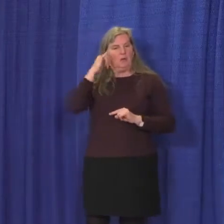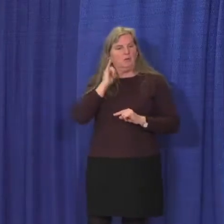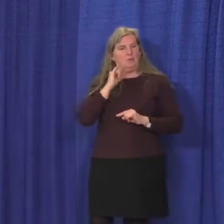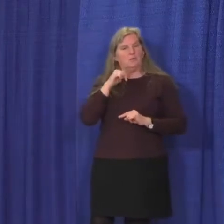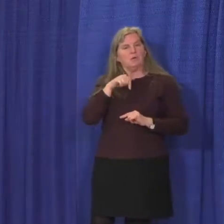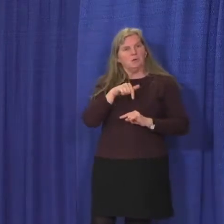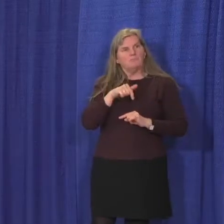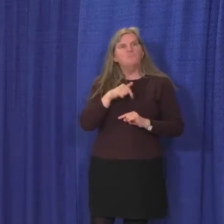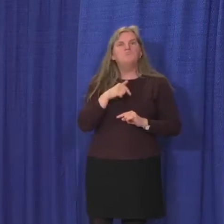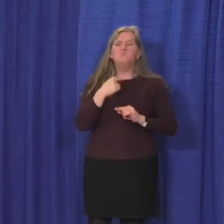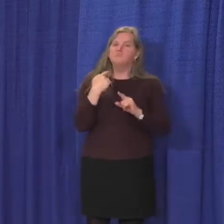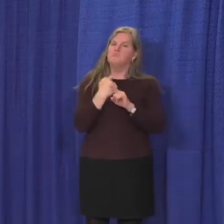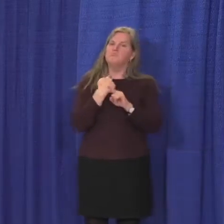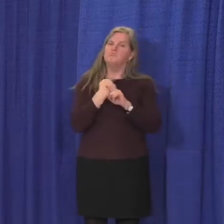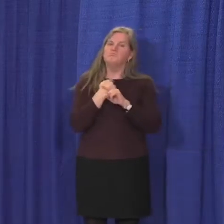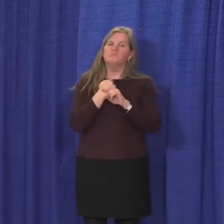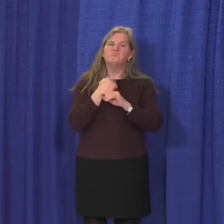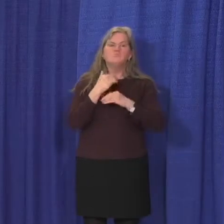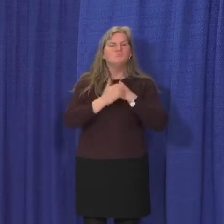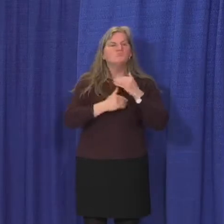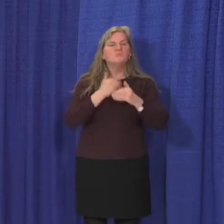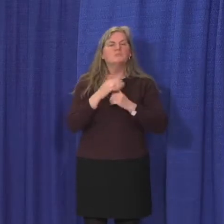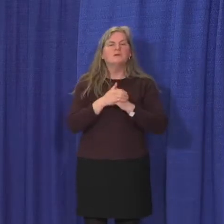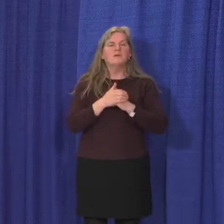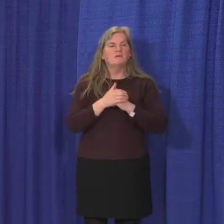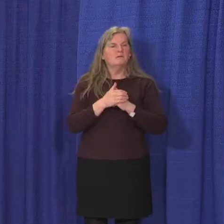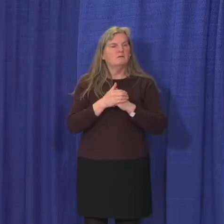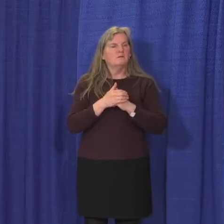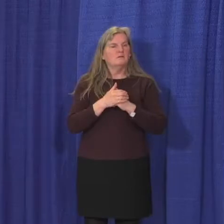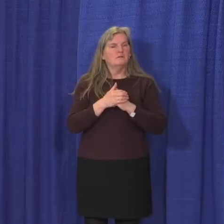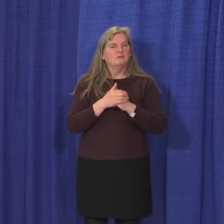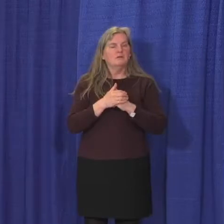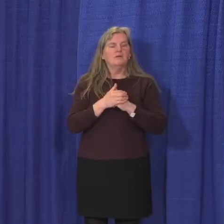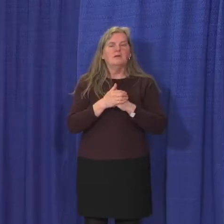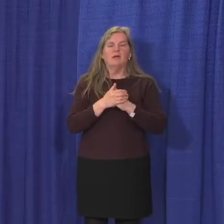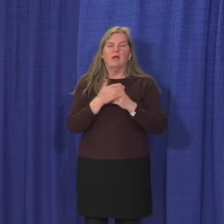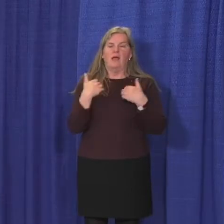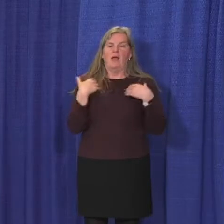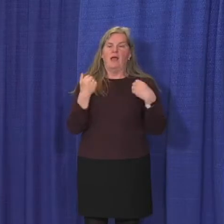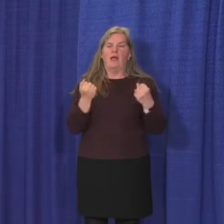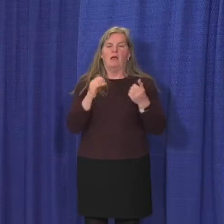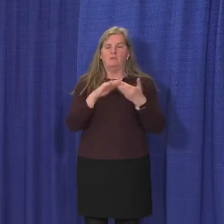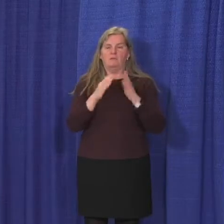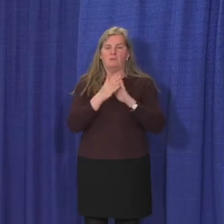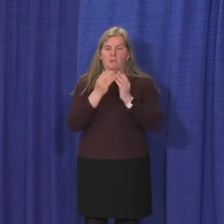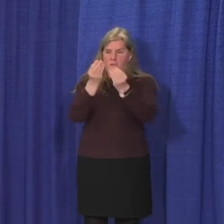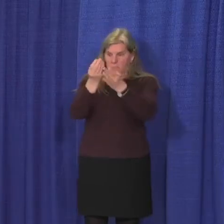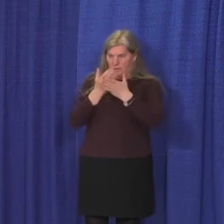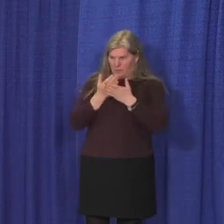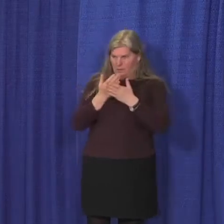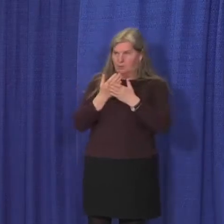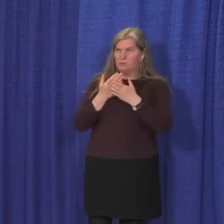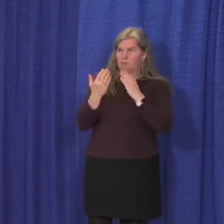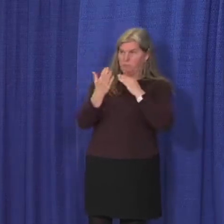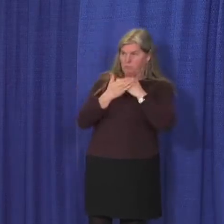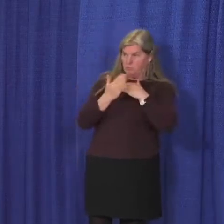think we have done well to take the guidelines from the medical community and assess that in the